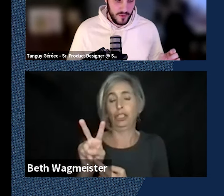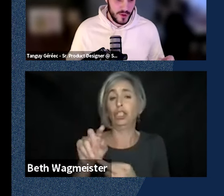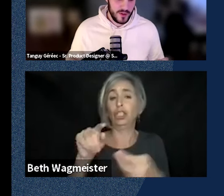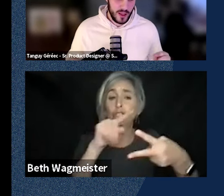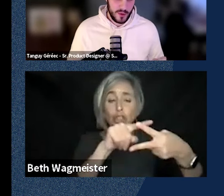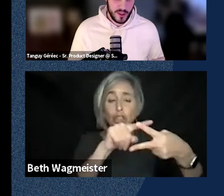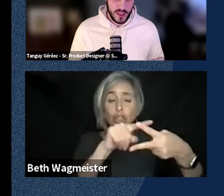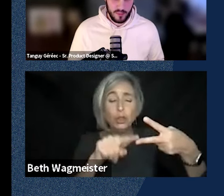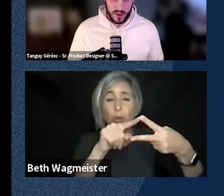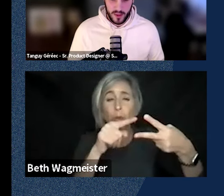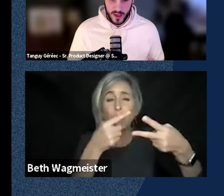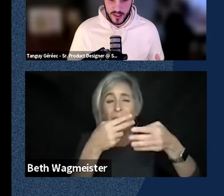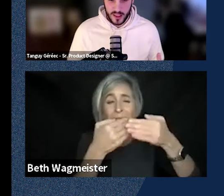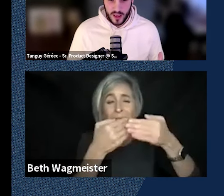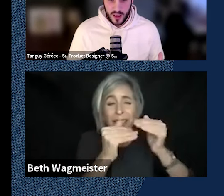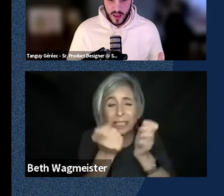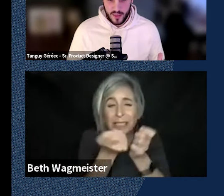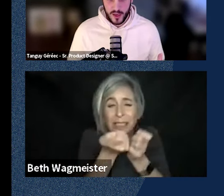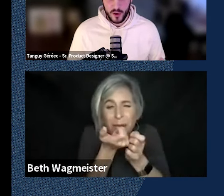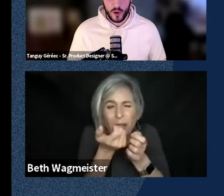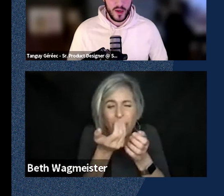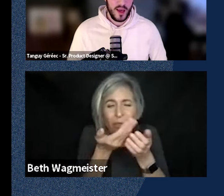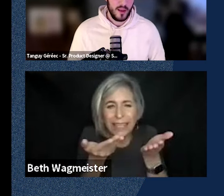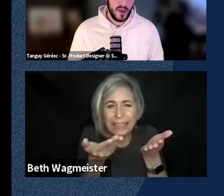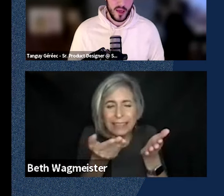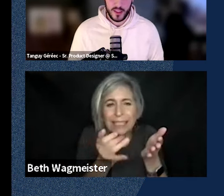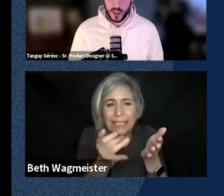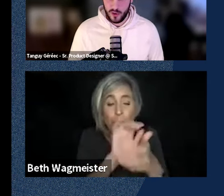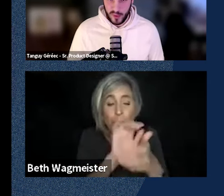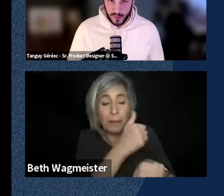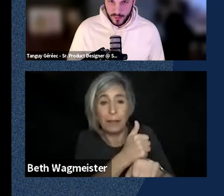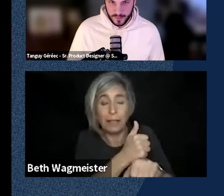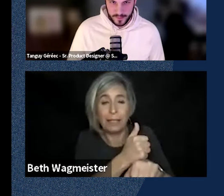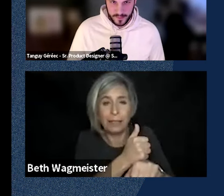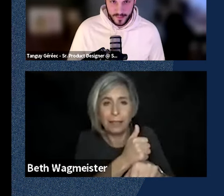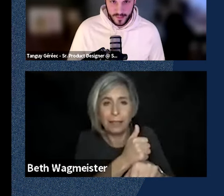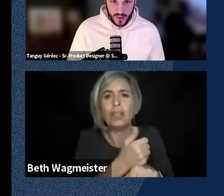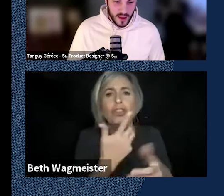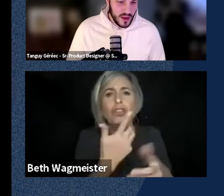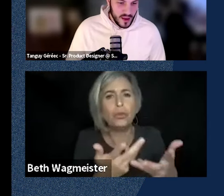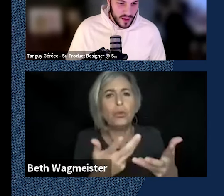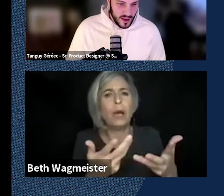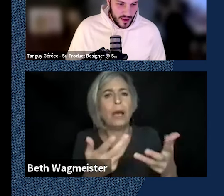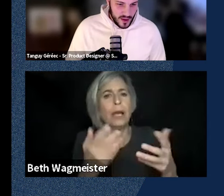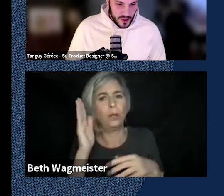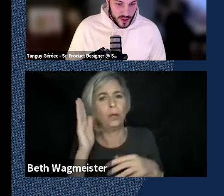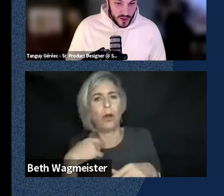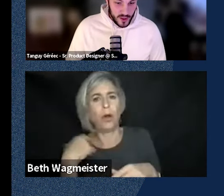If your developers implement this, then you're already helping a ton of people.